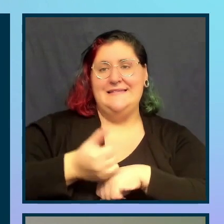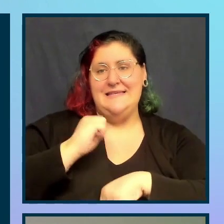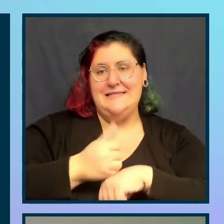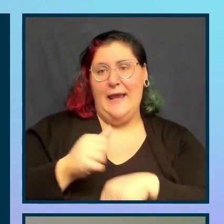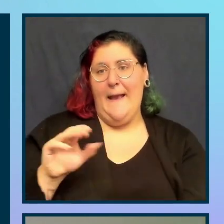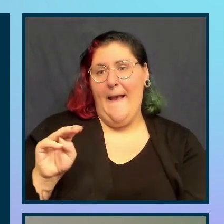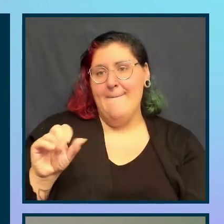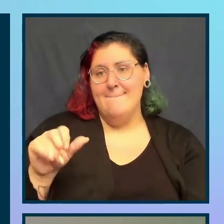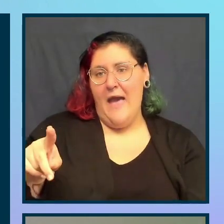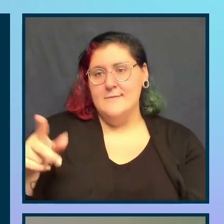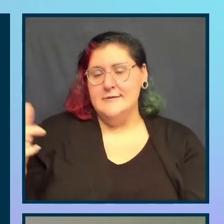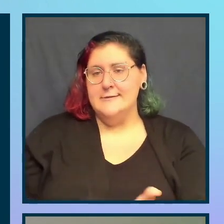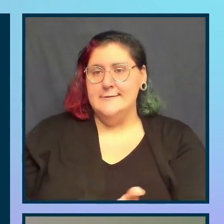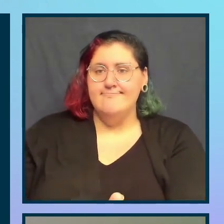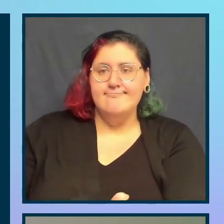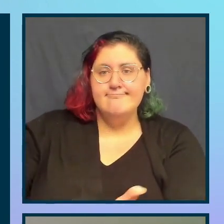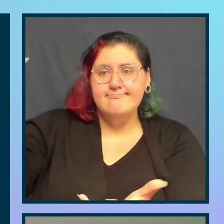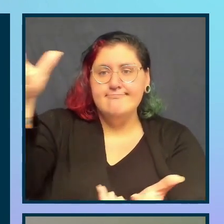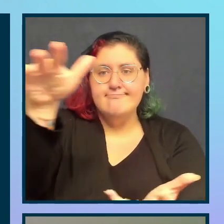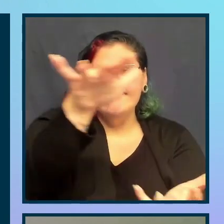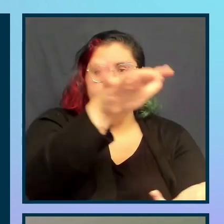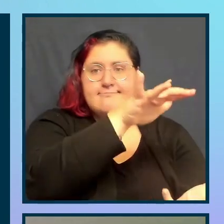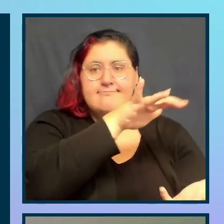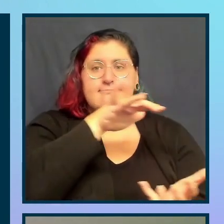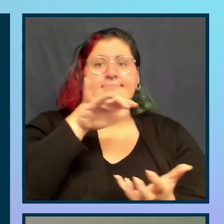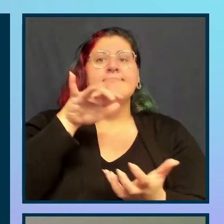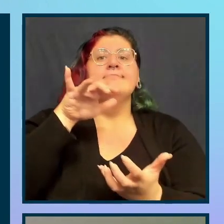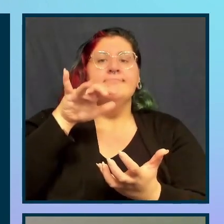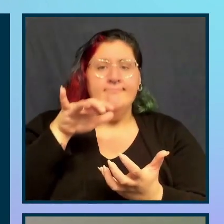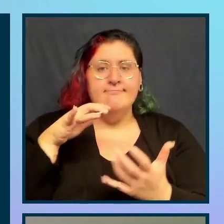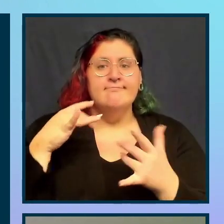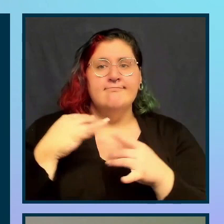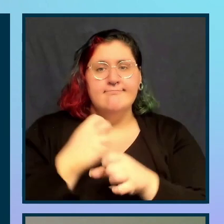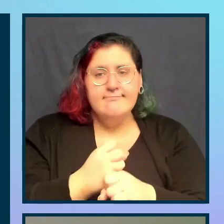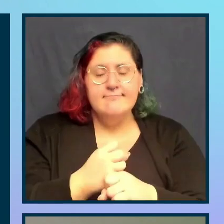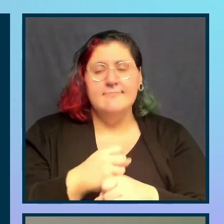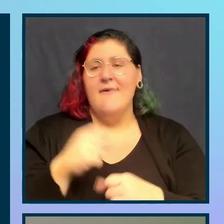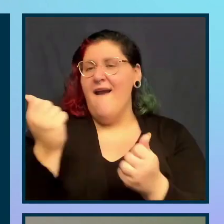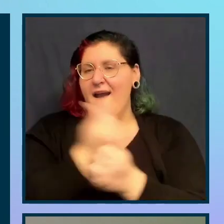look for everything from like specs articles, everything I mentioned that you can find